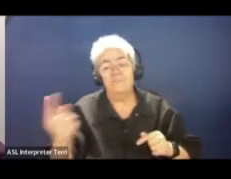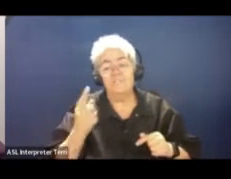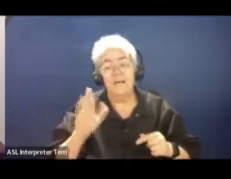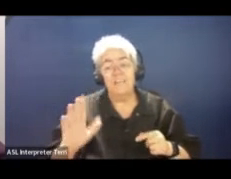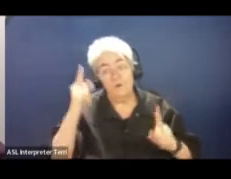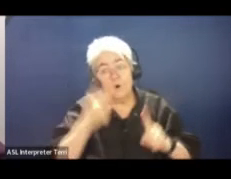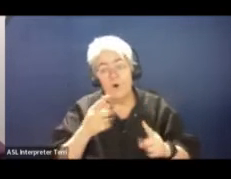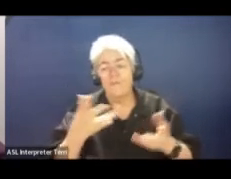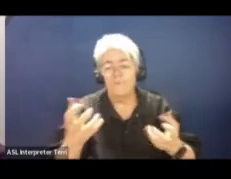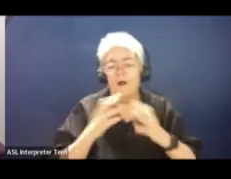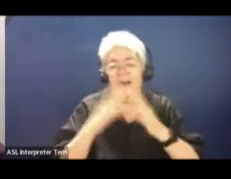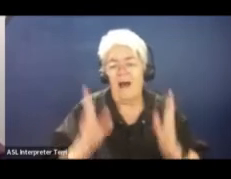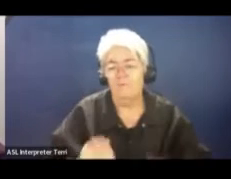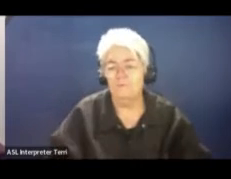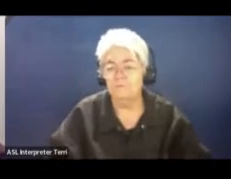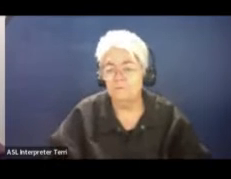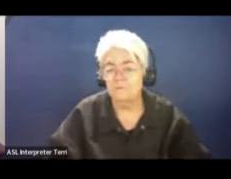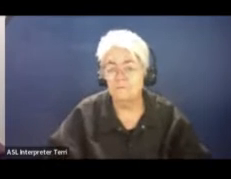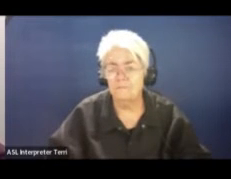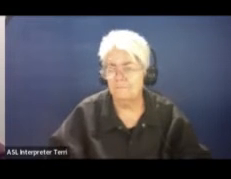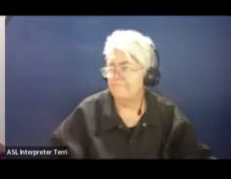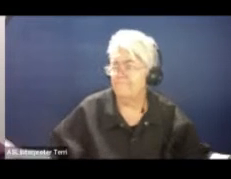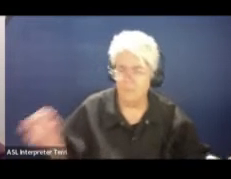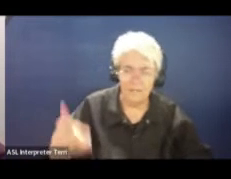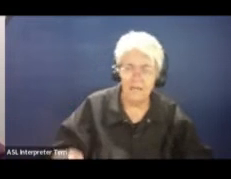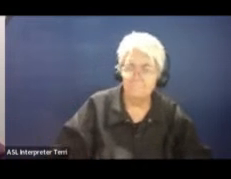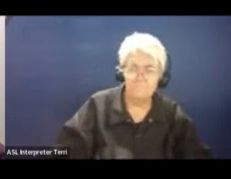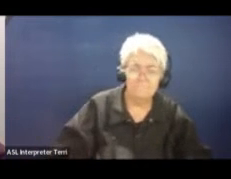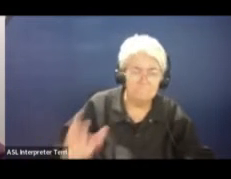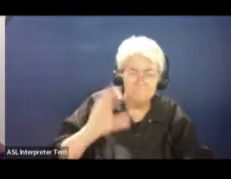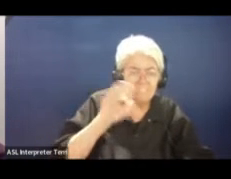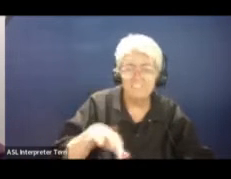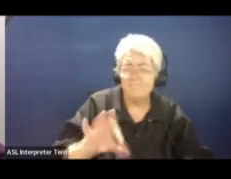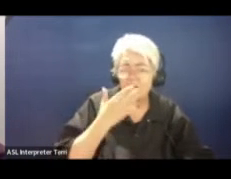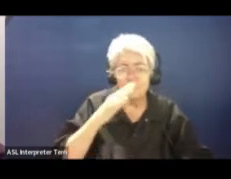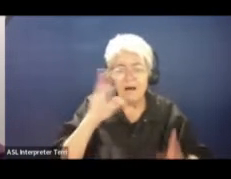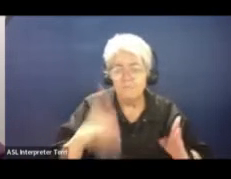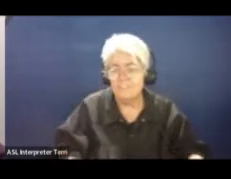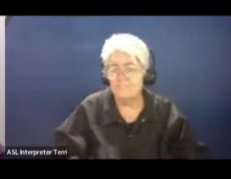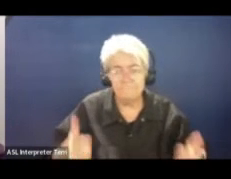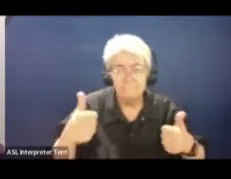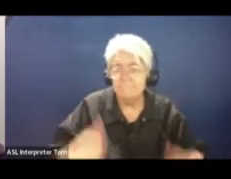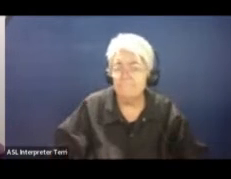get their own house again. Heck, yeah, let's get you your own house. Again, stable housing all the way. Before we do that, we